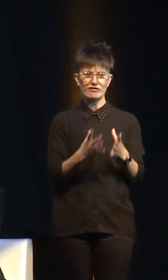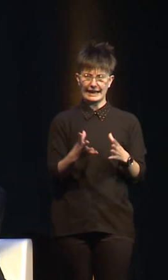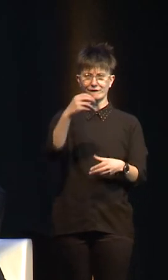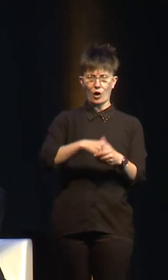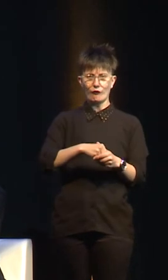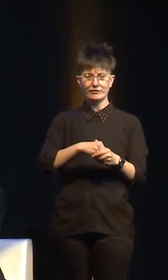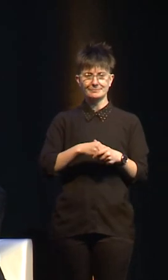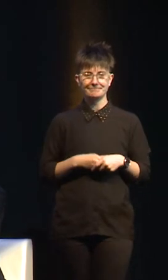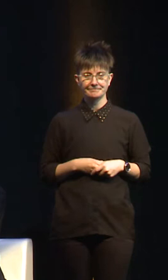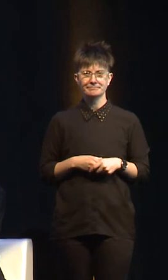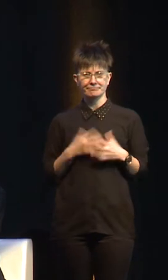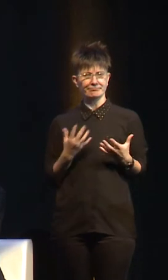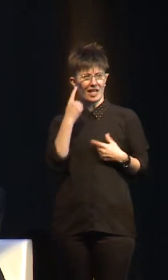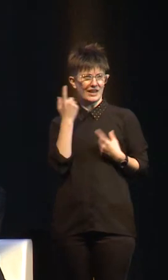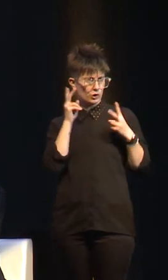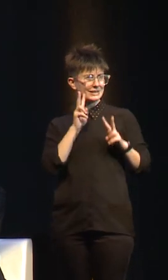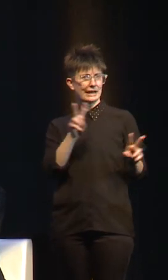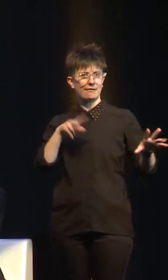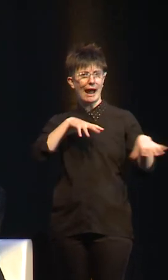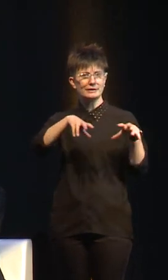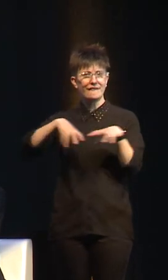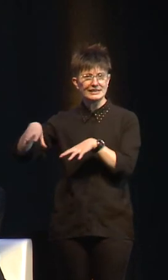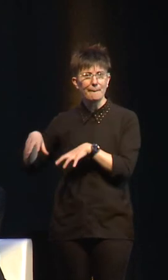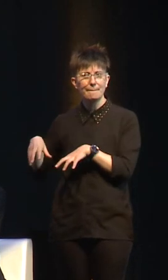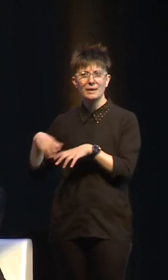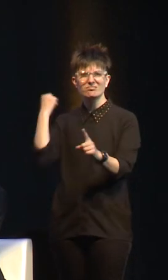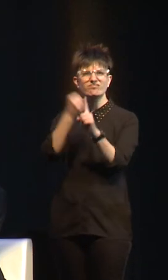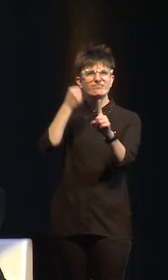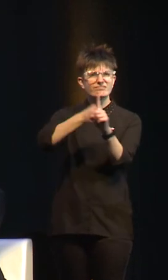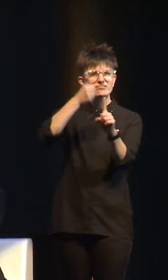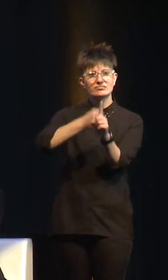know the activism that you're set you're seeing globally and with a New Zealand, you know